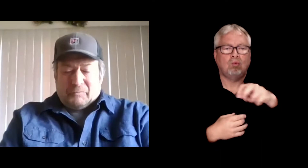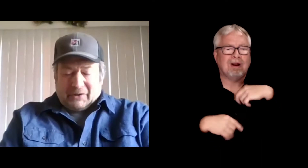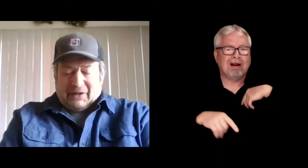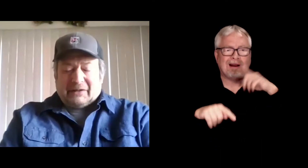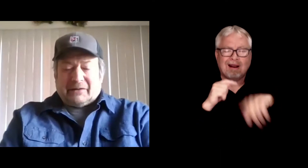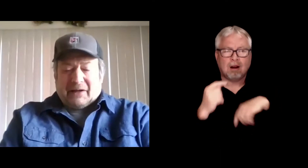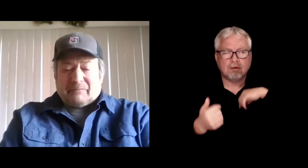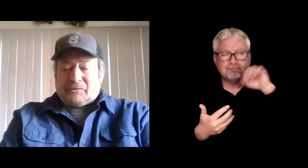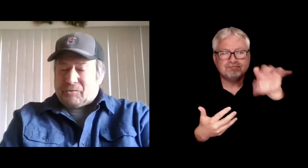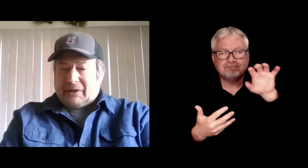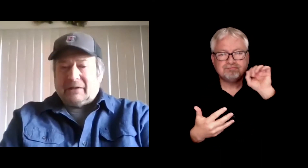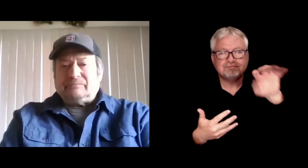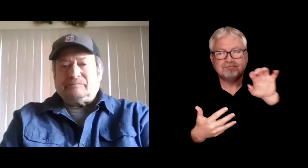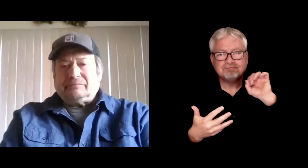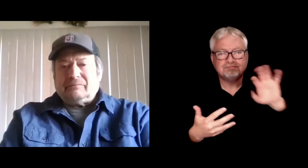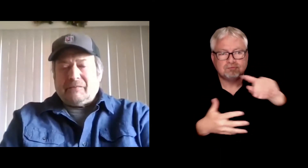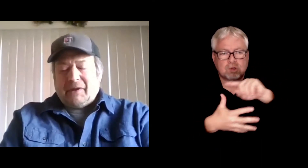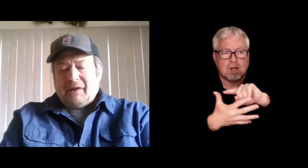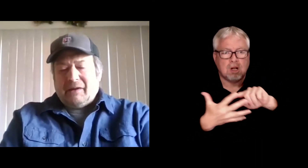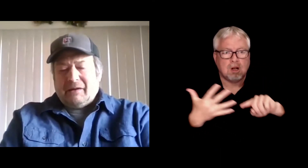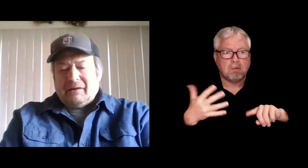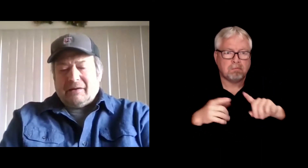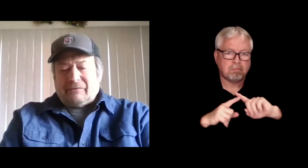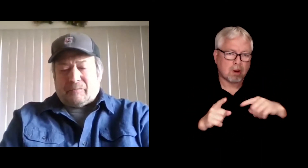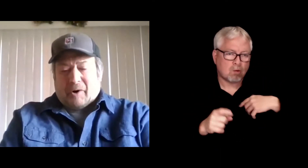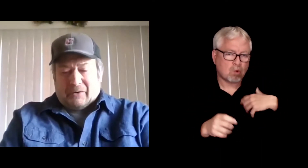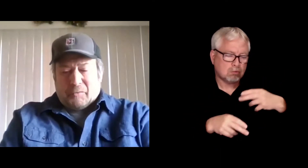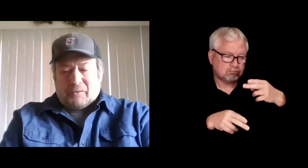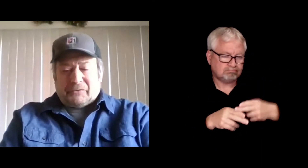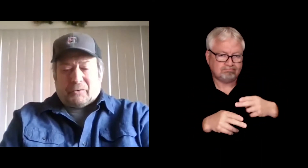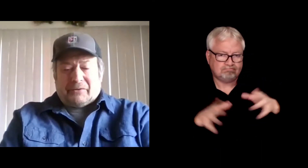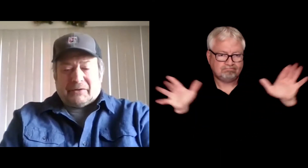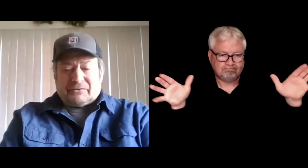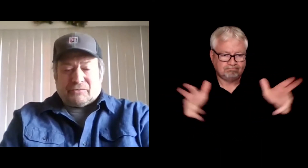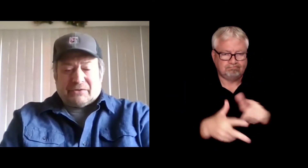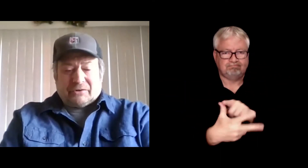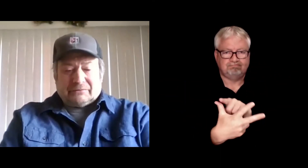I would like to name three from our local Northeast region